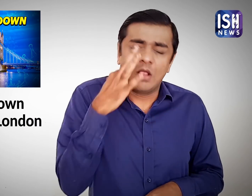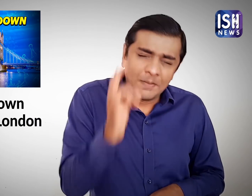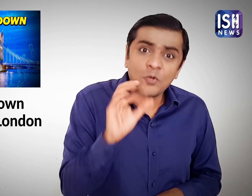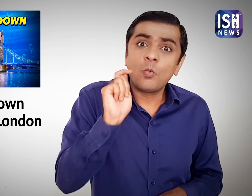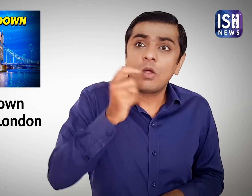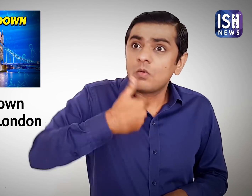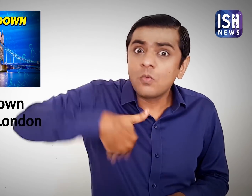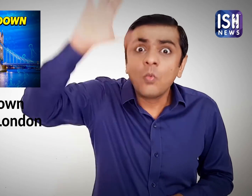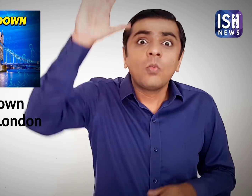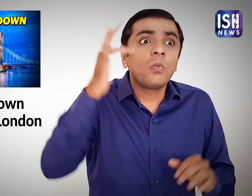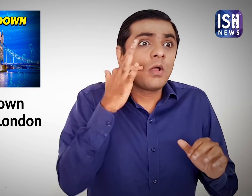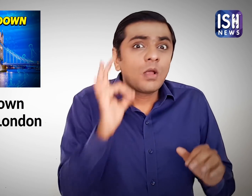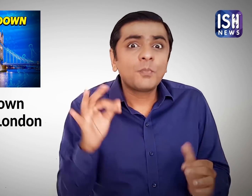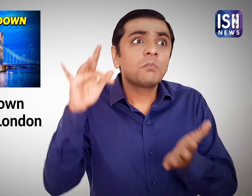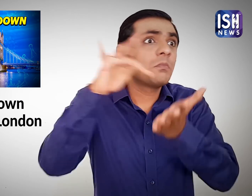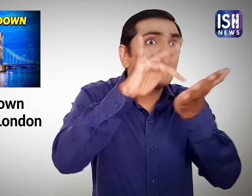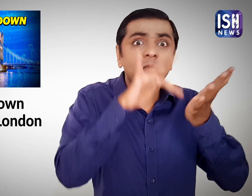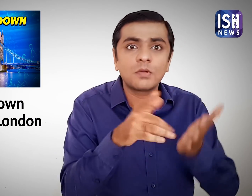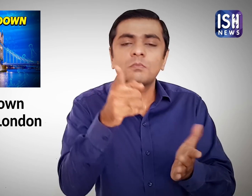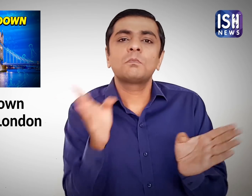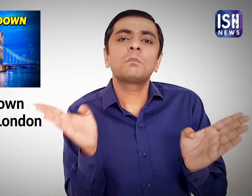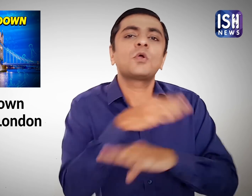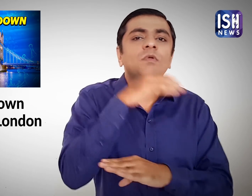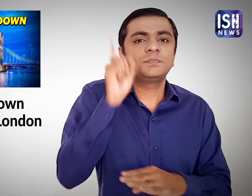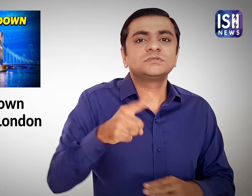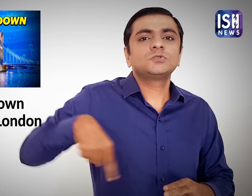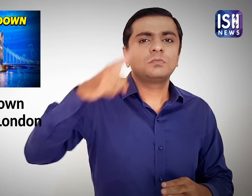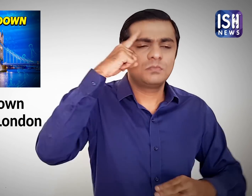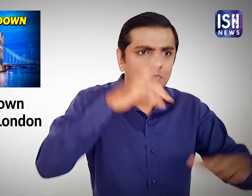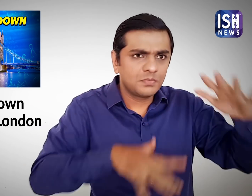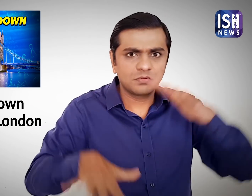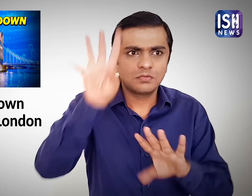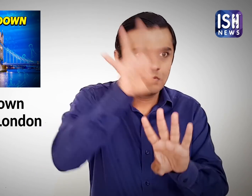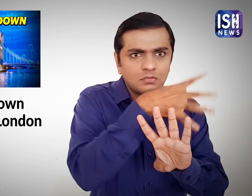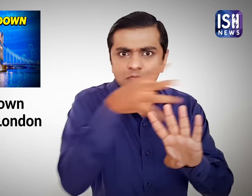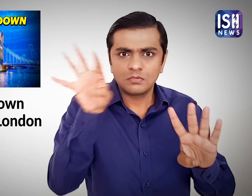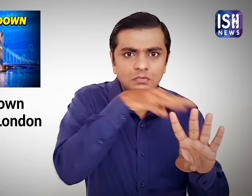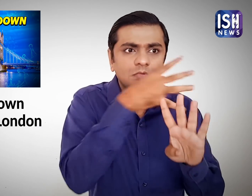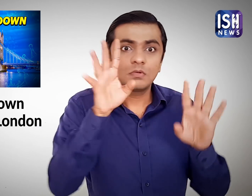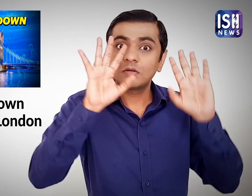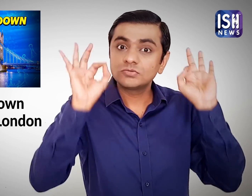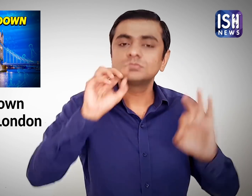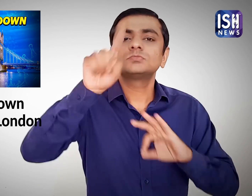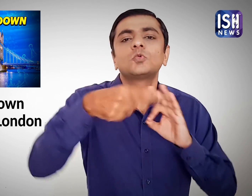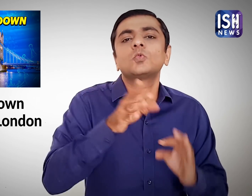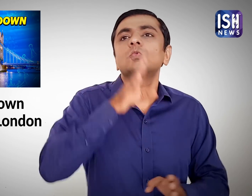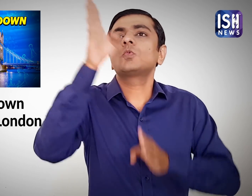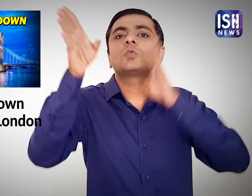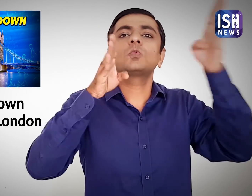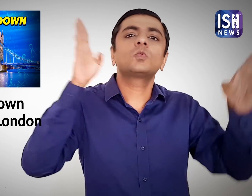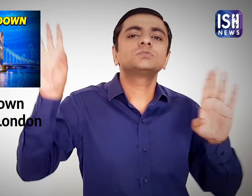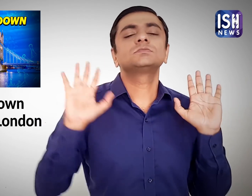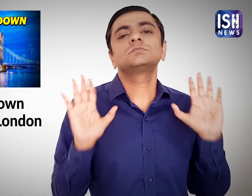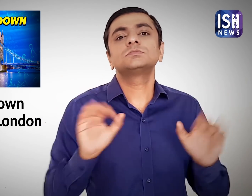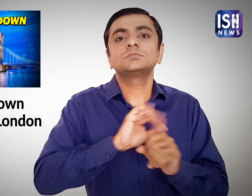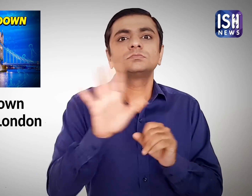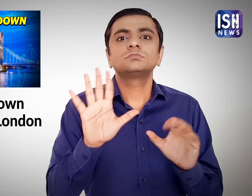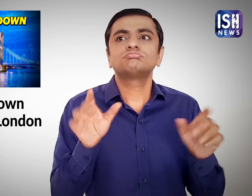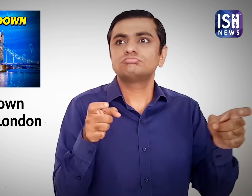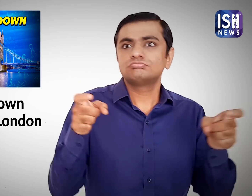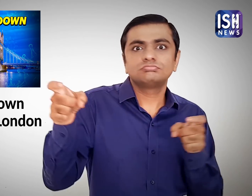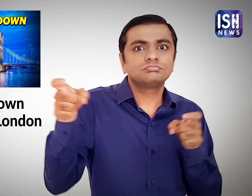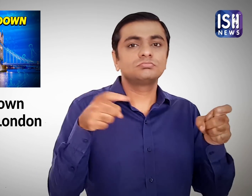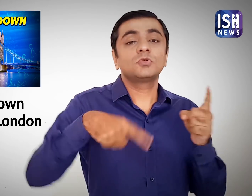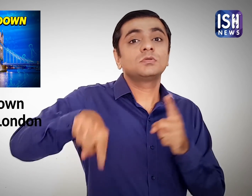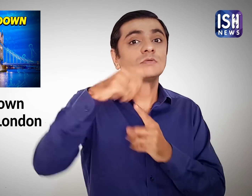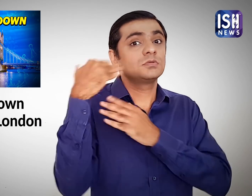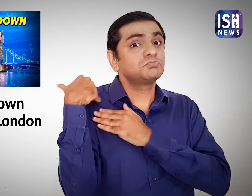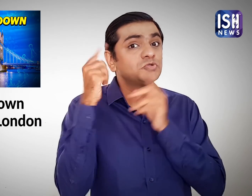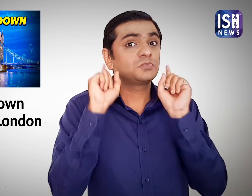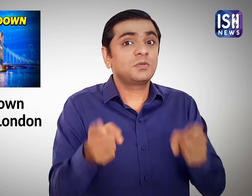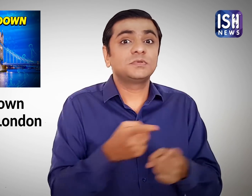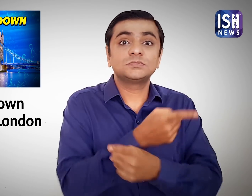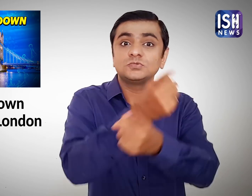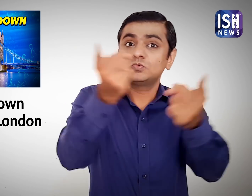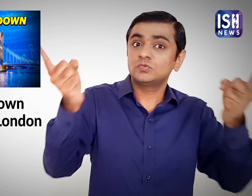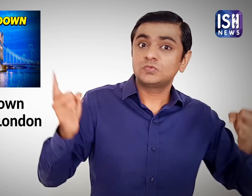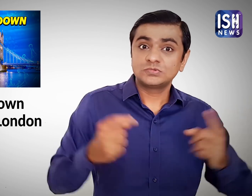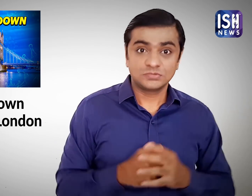Travel for any important work must be planned in advance. Everyone needs to help contain the virus.